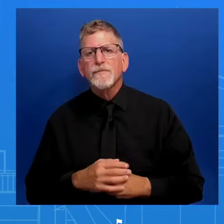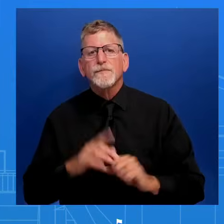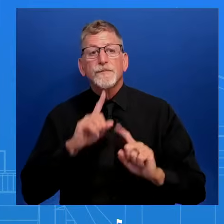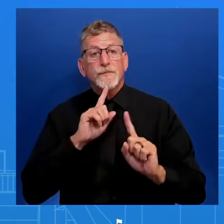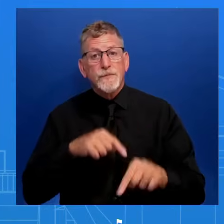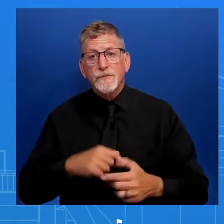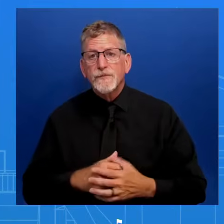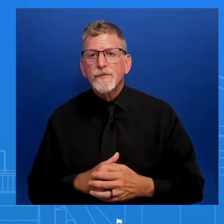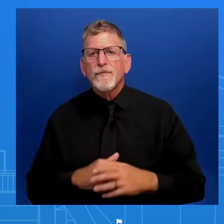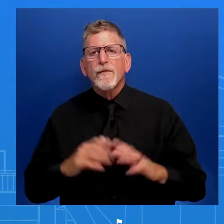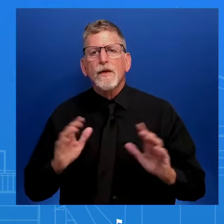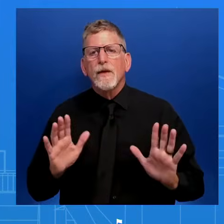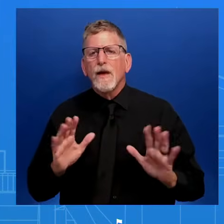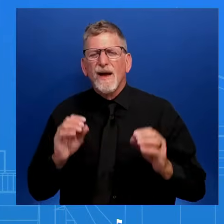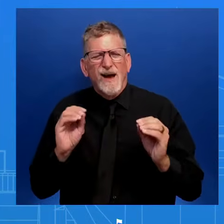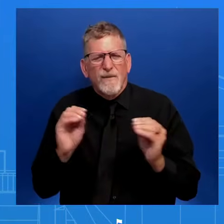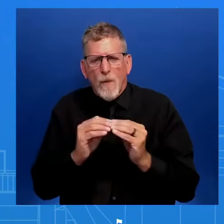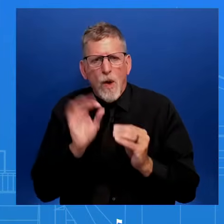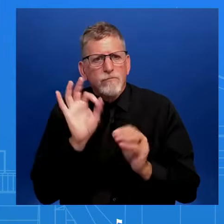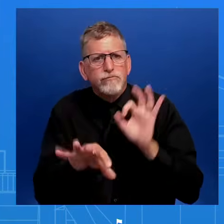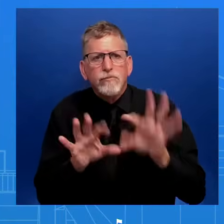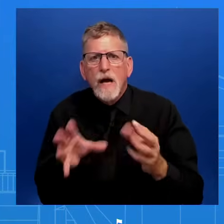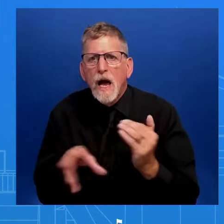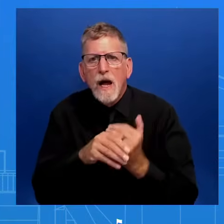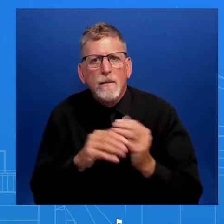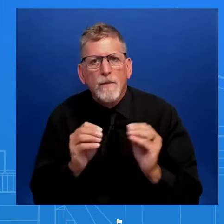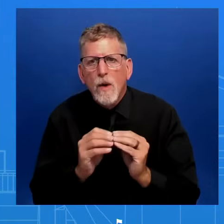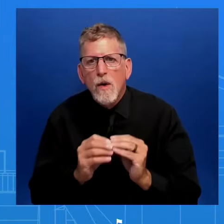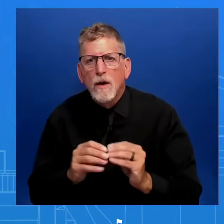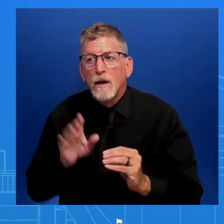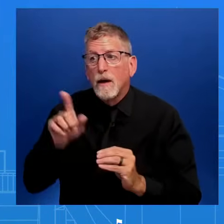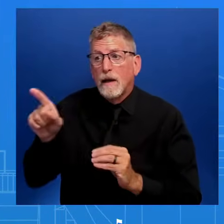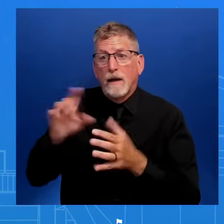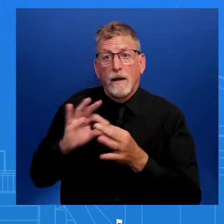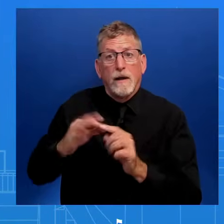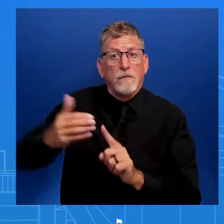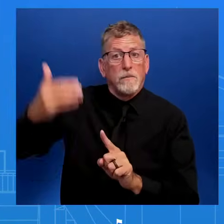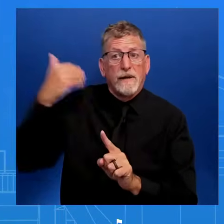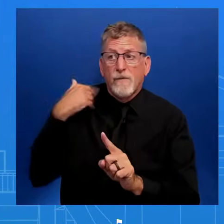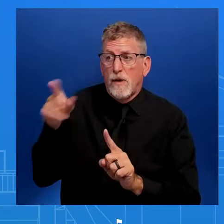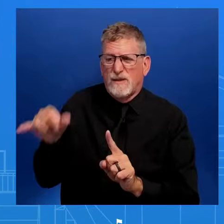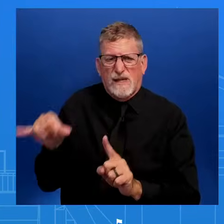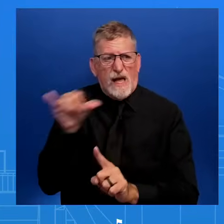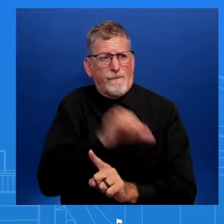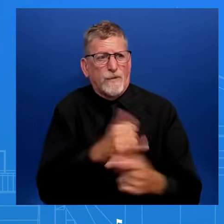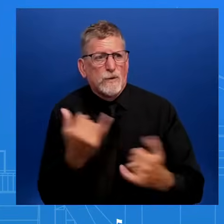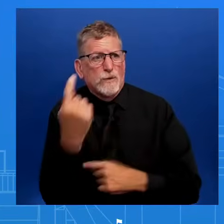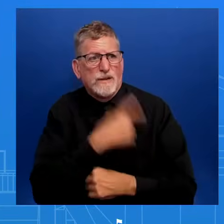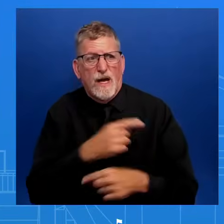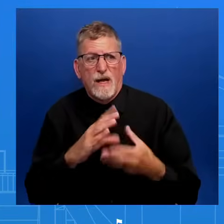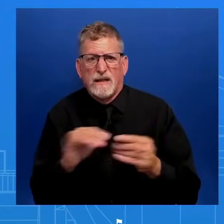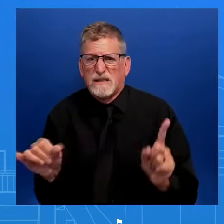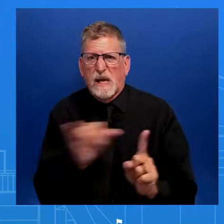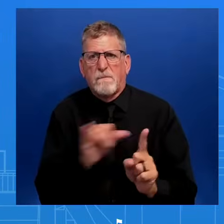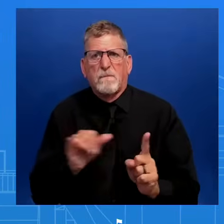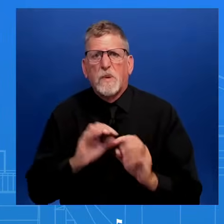The Press: Is there any reason why it would be rejected -- that idea of a joint press conference would be rejected? Ms. Jean-Pierre: I -- like I said, it is a unilateral --